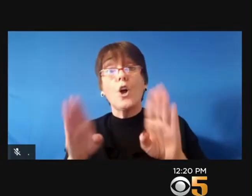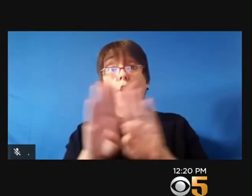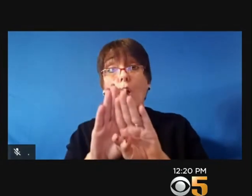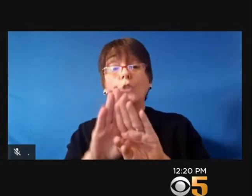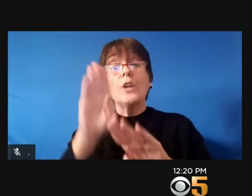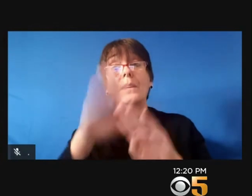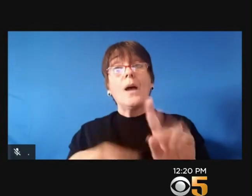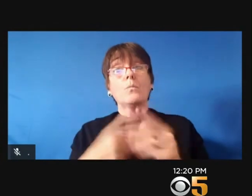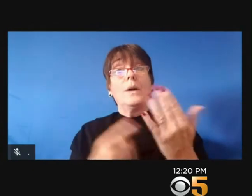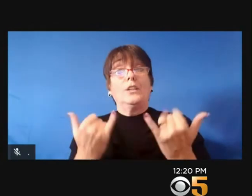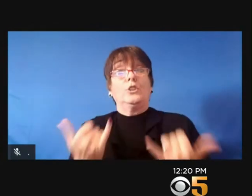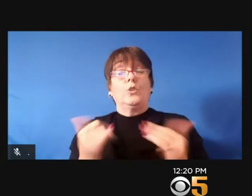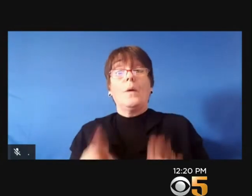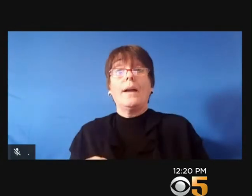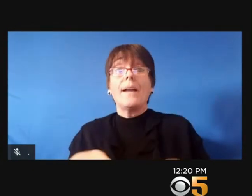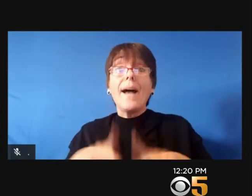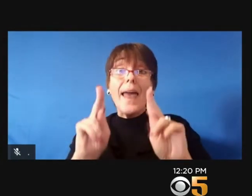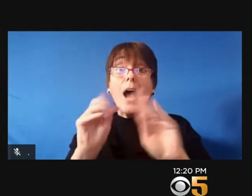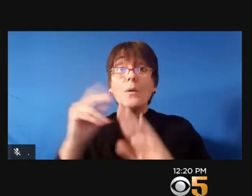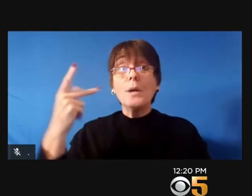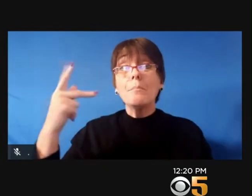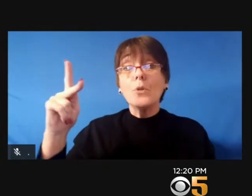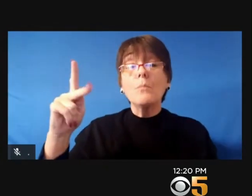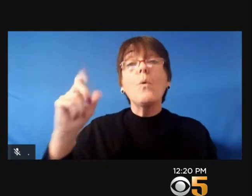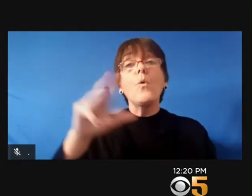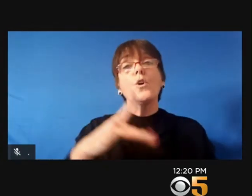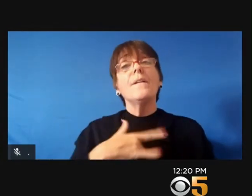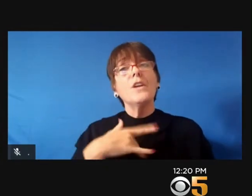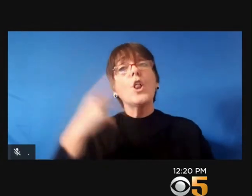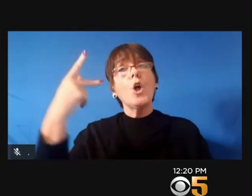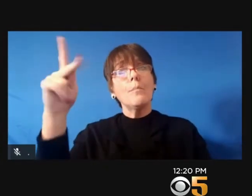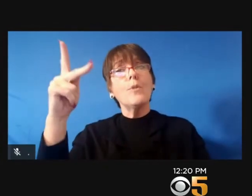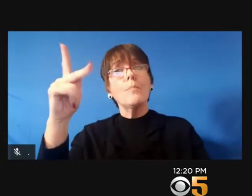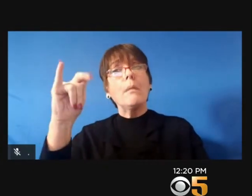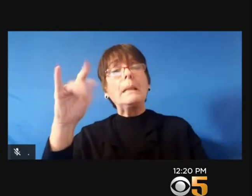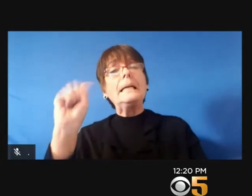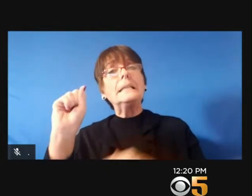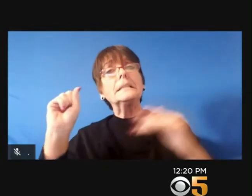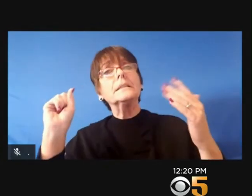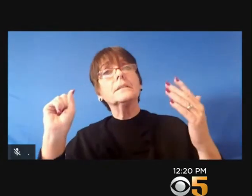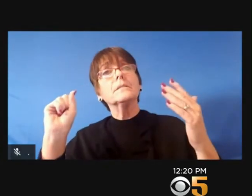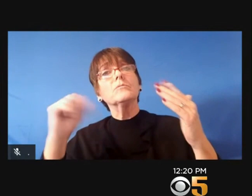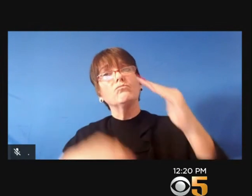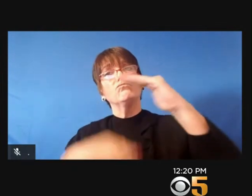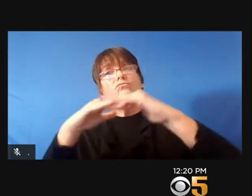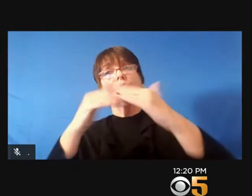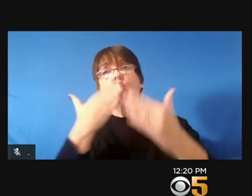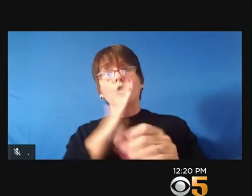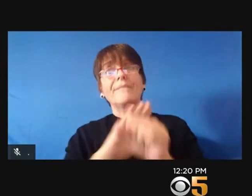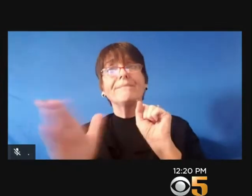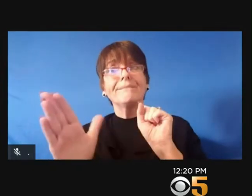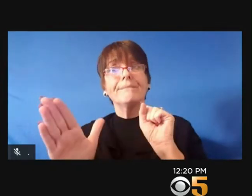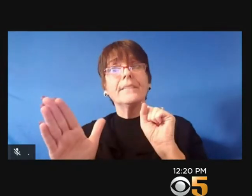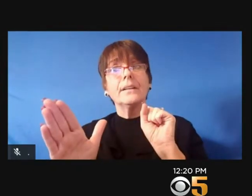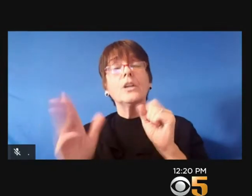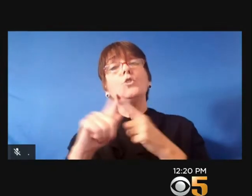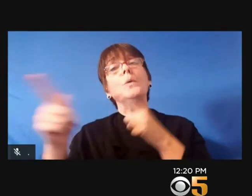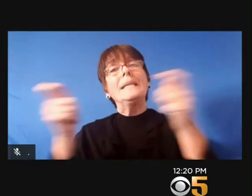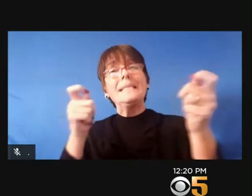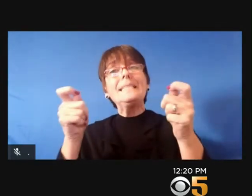SOME PEOPLE REALLY WANT TO MAKE EXCEPTIONS BECAUSE THEY FEEL LIKE IT IS A LONG, DIFFICULT YEAR. FINALLY, WILL BE MORE STRINGENT